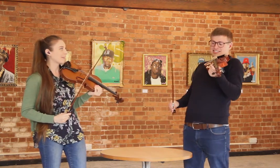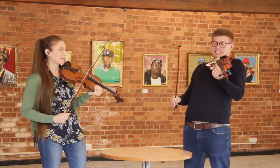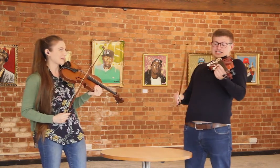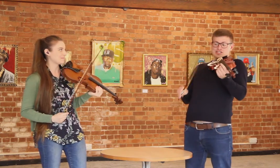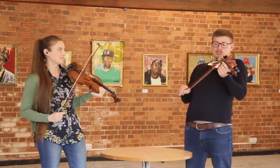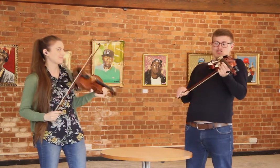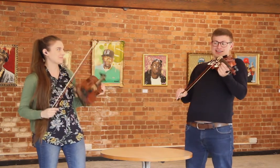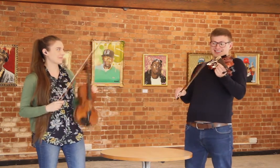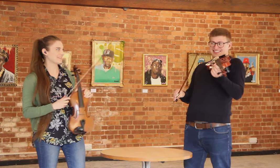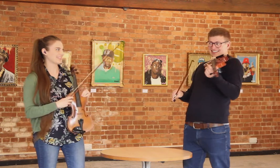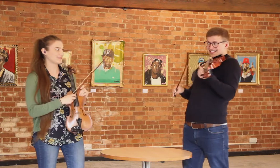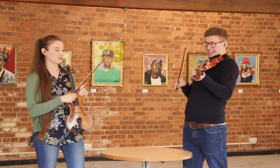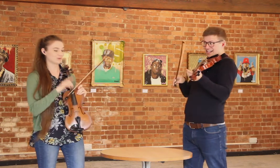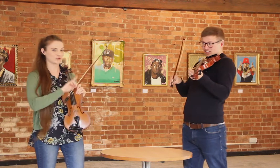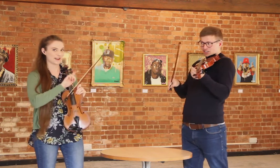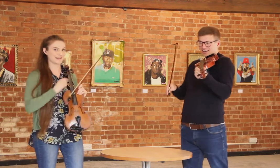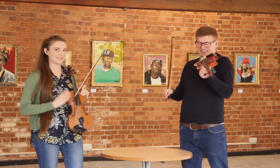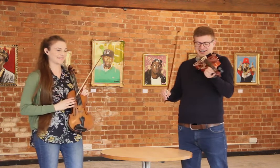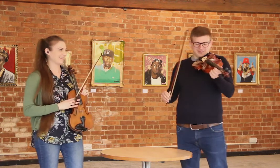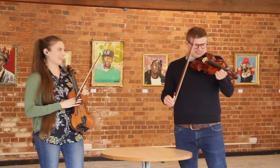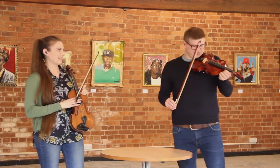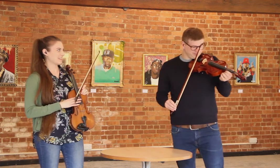E: OK? Try...